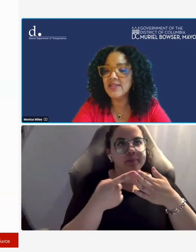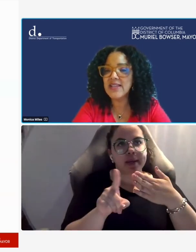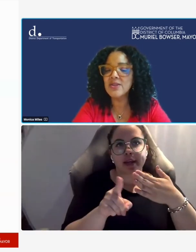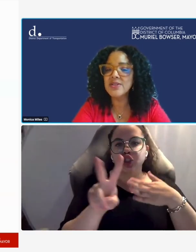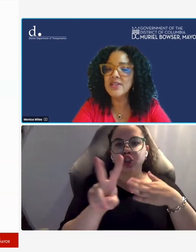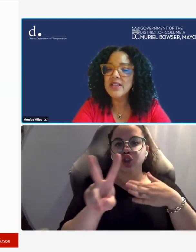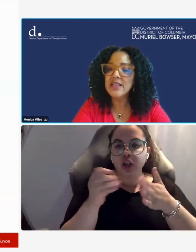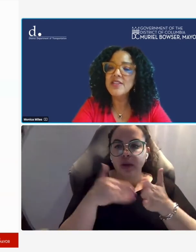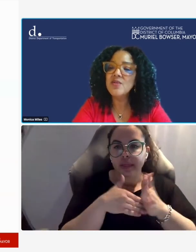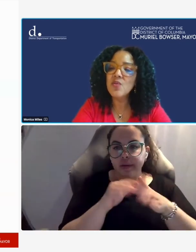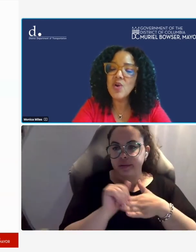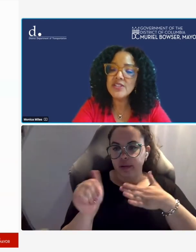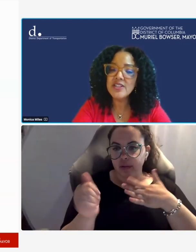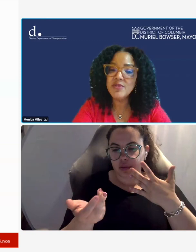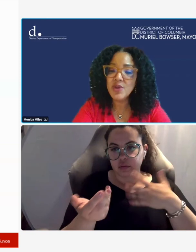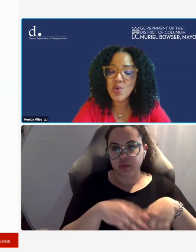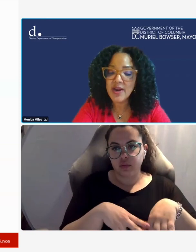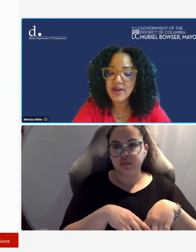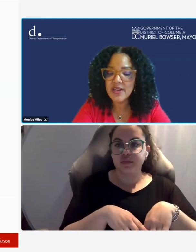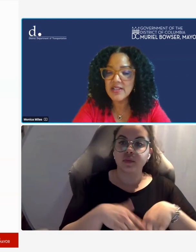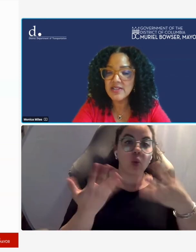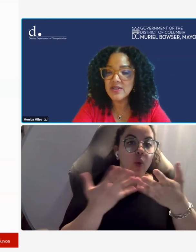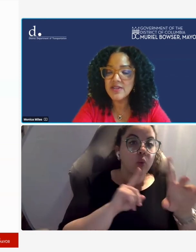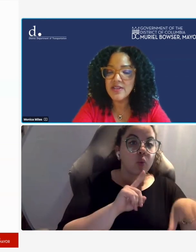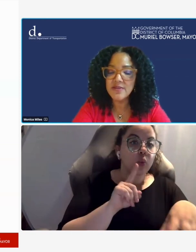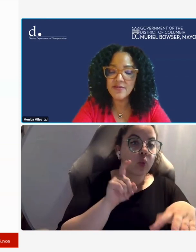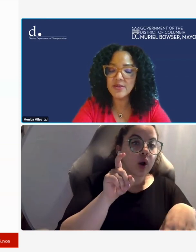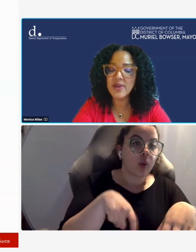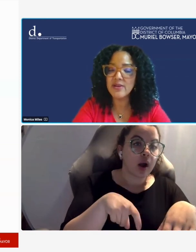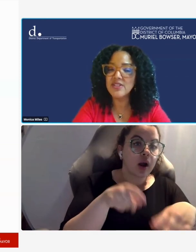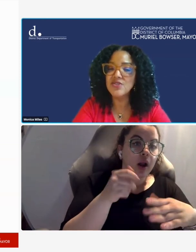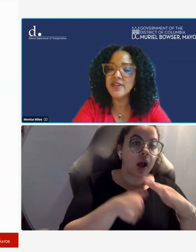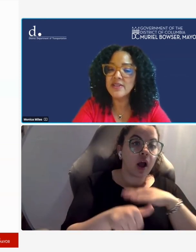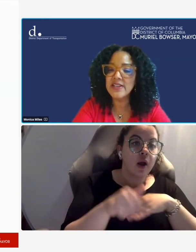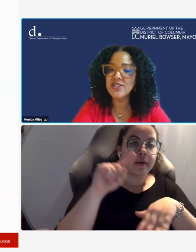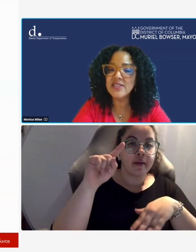dollars then what's going to be required under the federal acquisition regulations